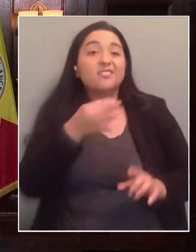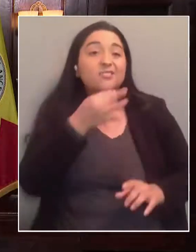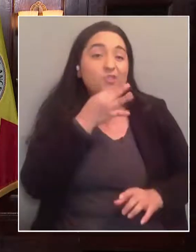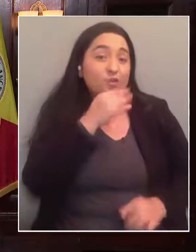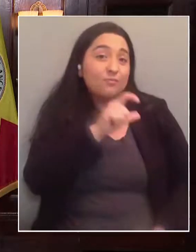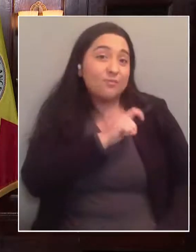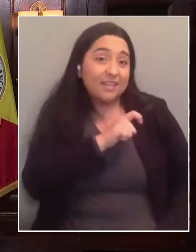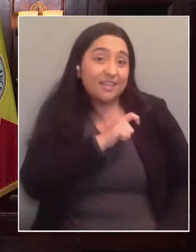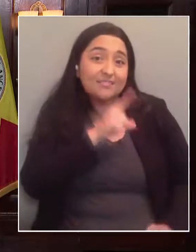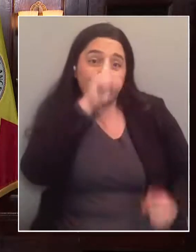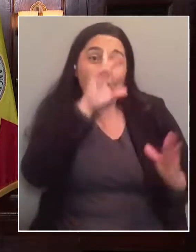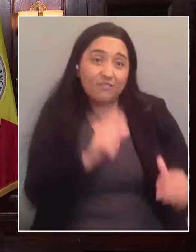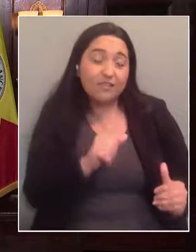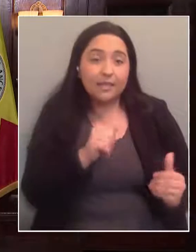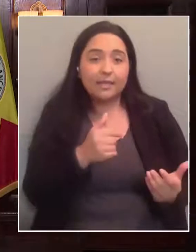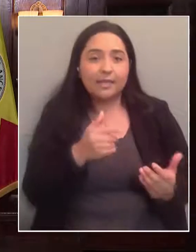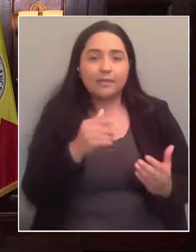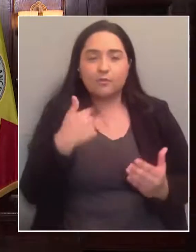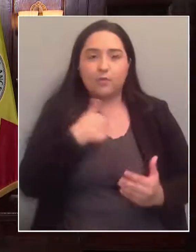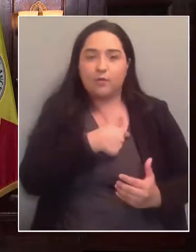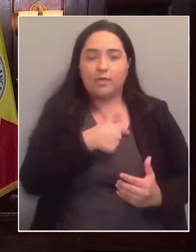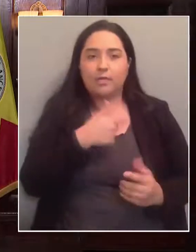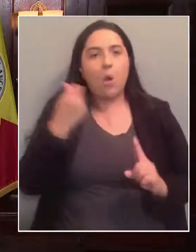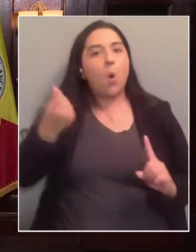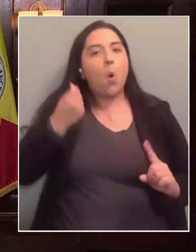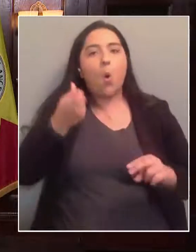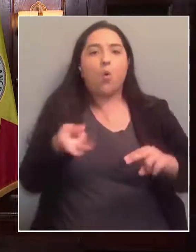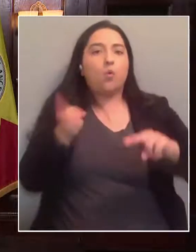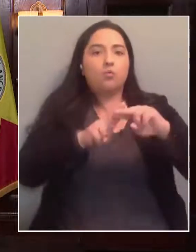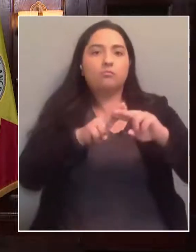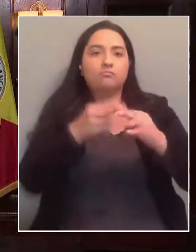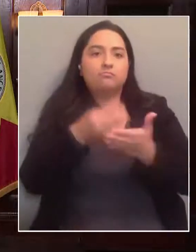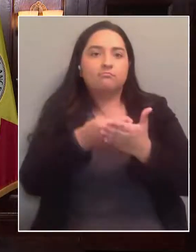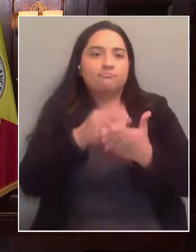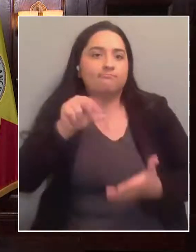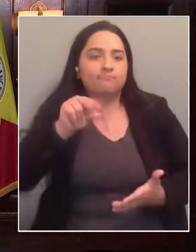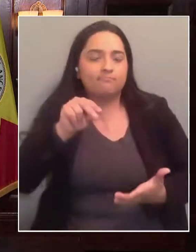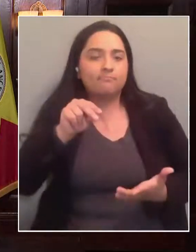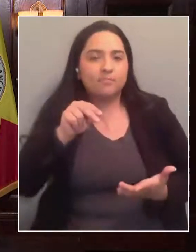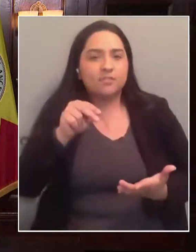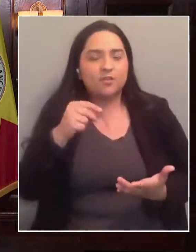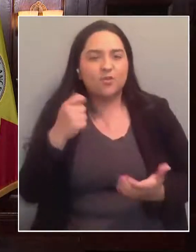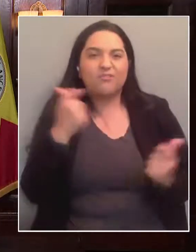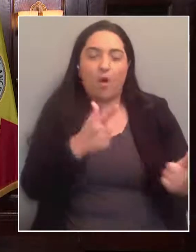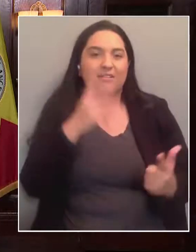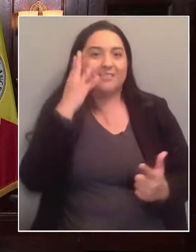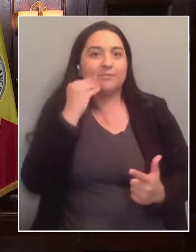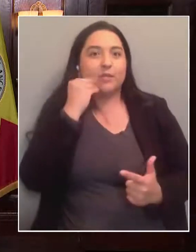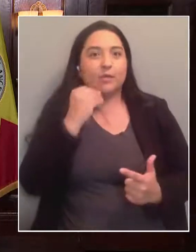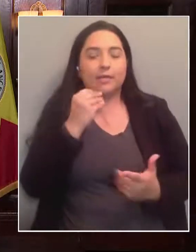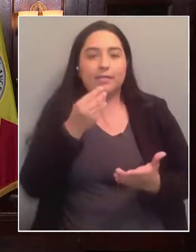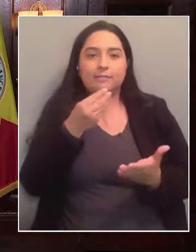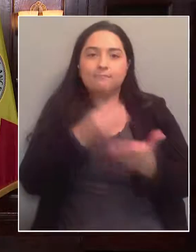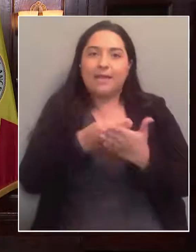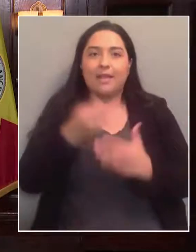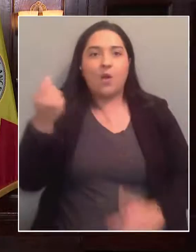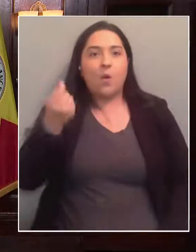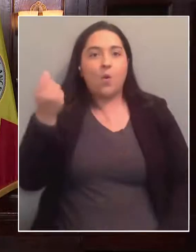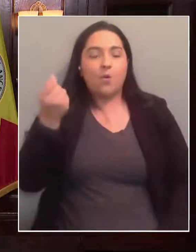RAISE AND EVERYBODY HAS HAD A CUT. SO TO YOUR FIRST PART OF THE QUESTION. WHERE WILL YOU FEEL IT? THERE ARE SOME AREAS THAT WE